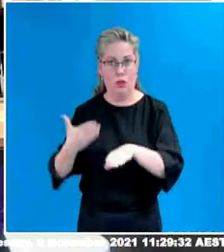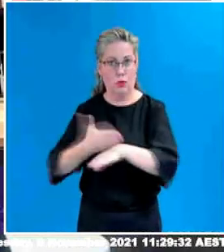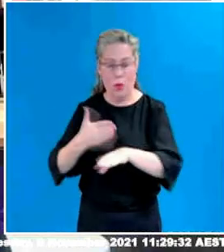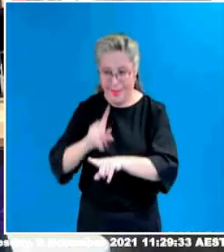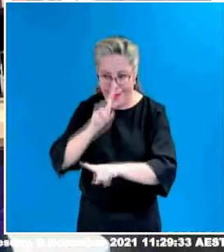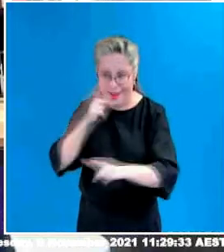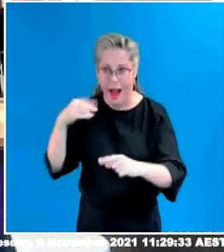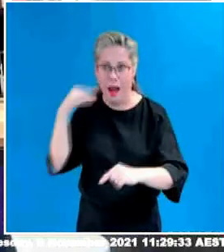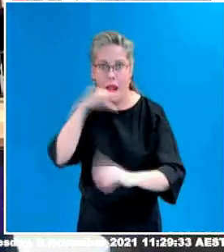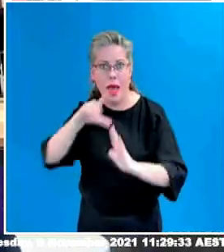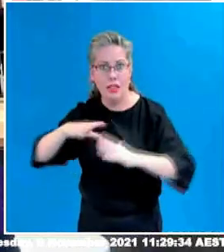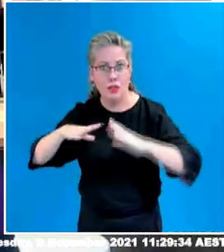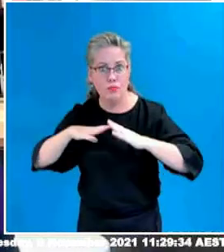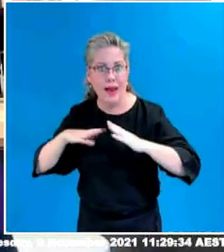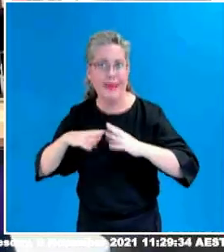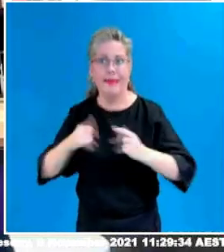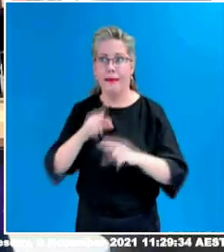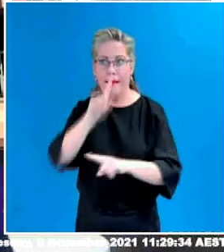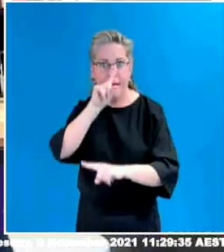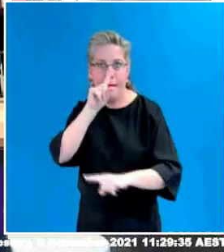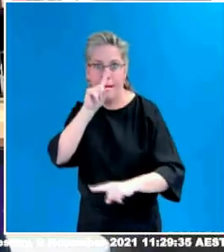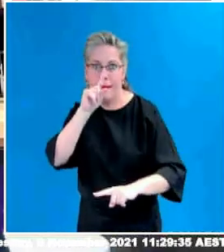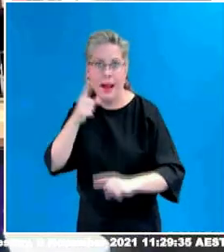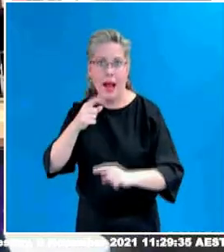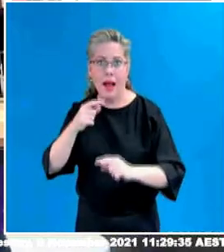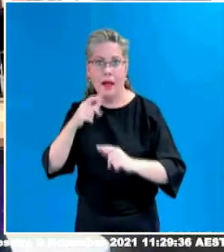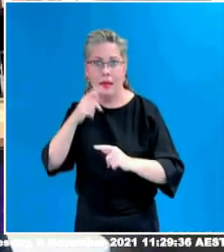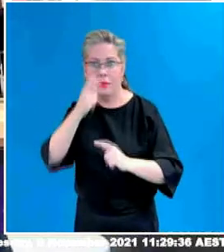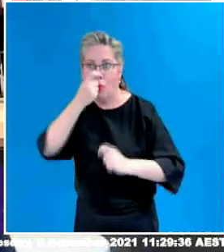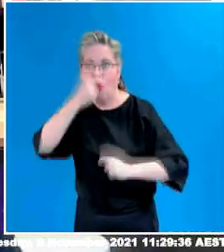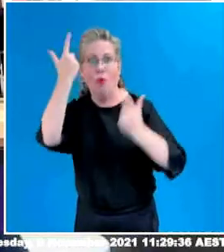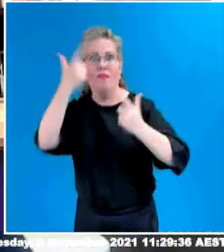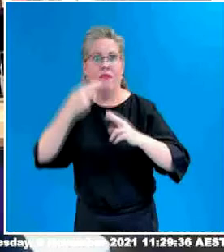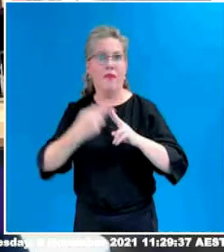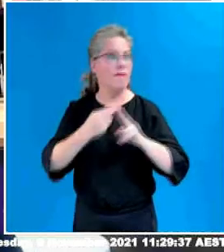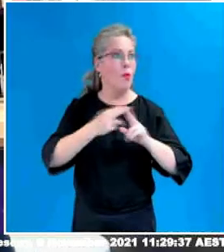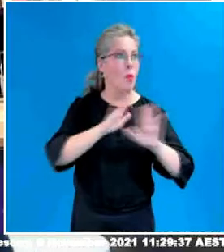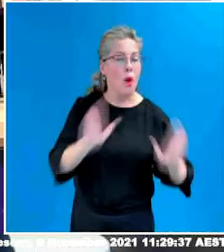It is that, sort of, next stage of exploitation which often means the